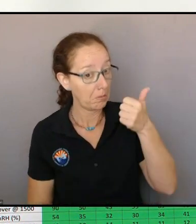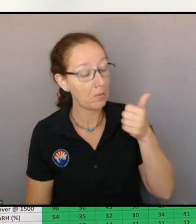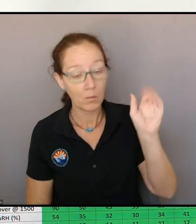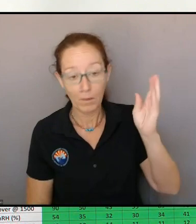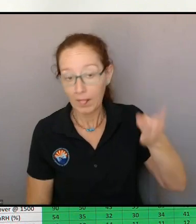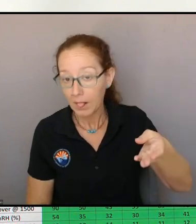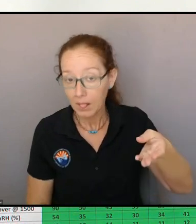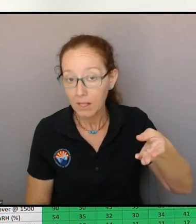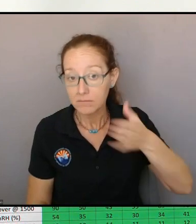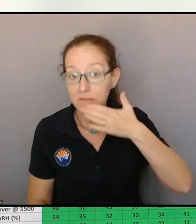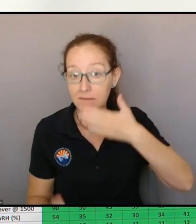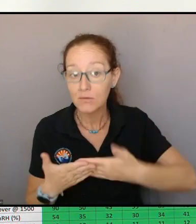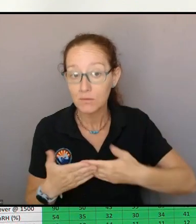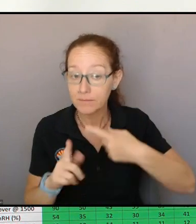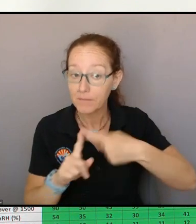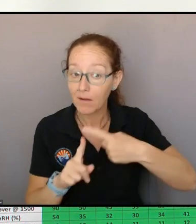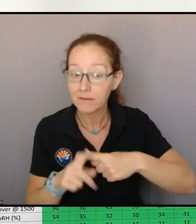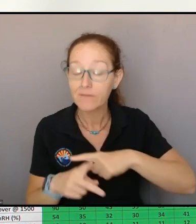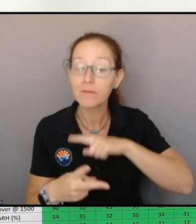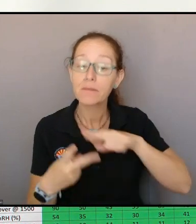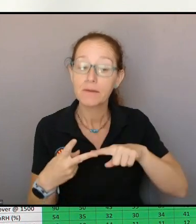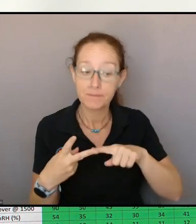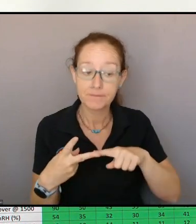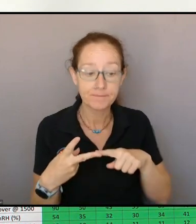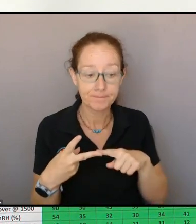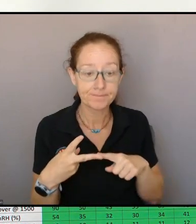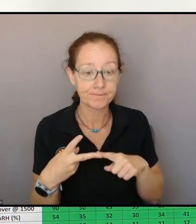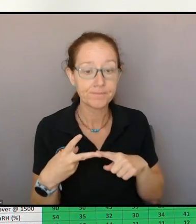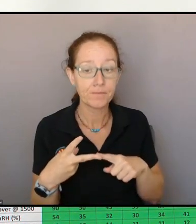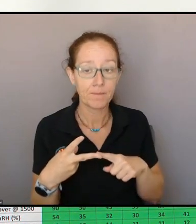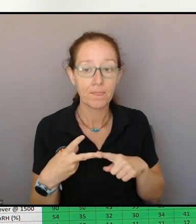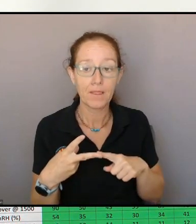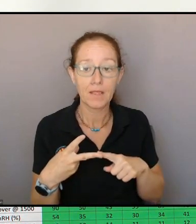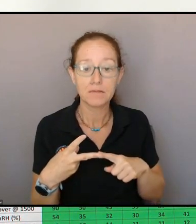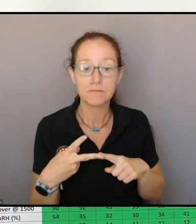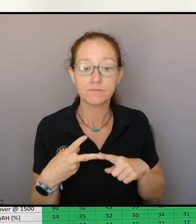news, but we are looking at light to moderate precipitation